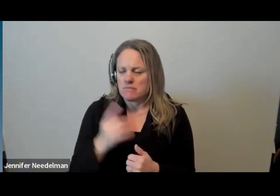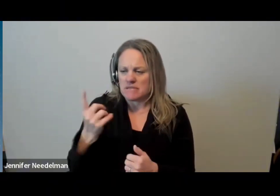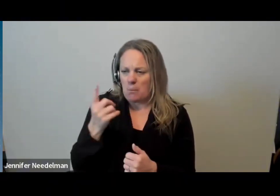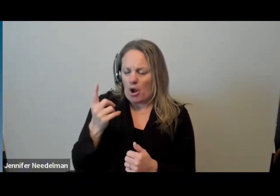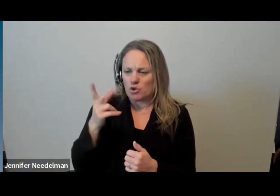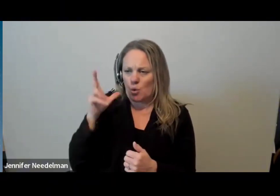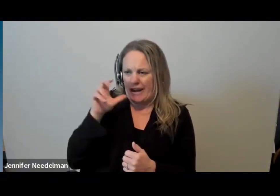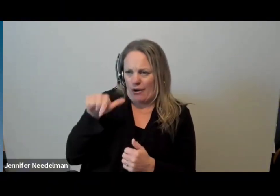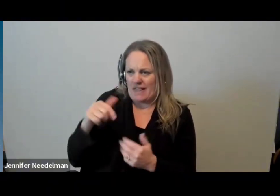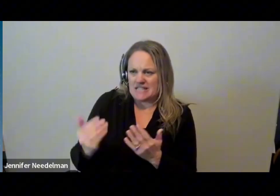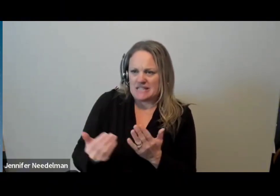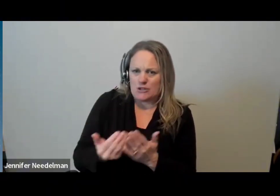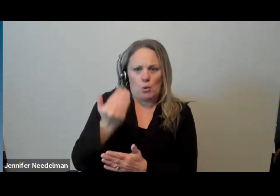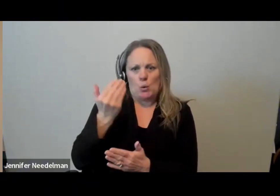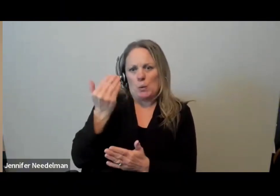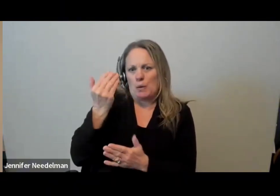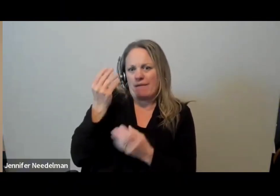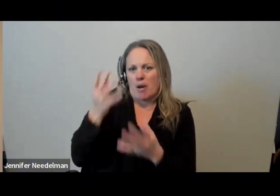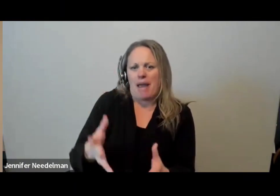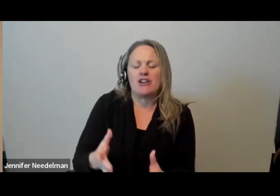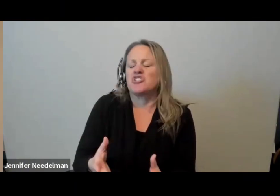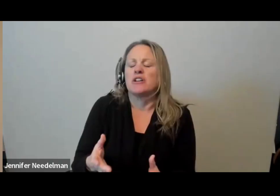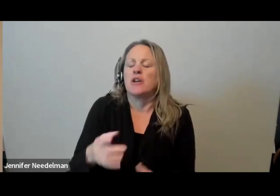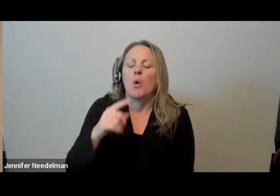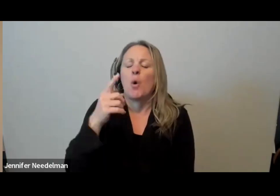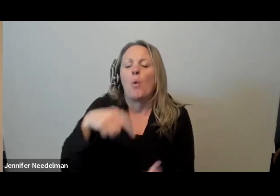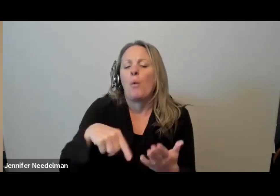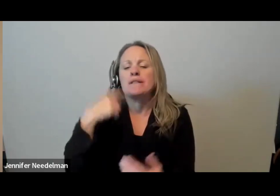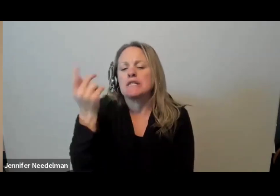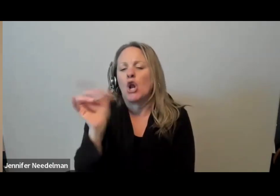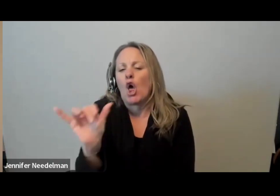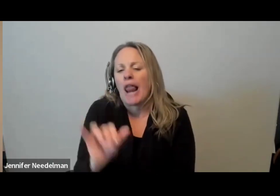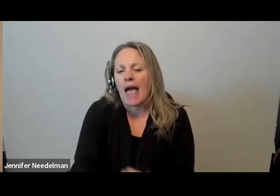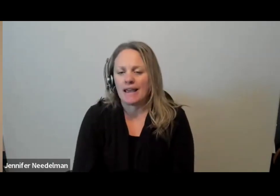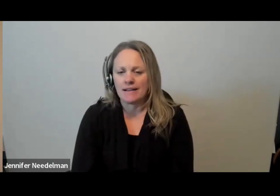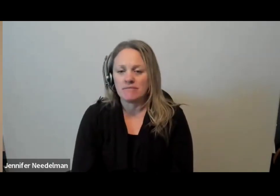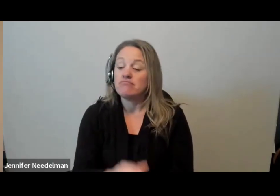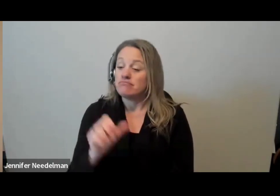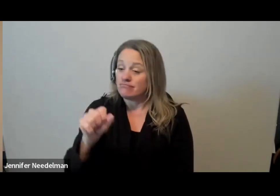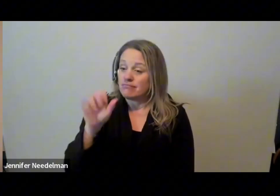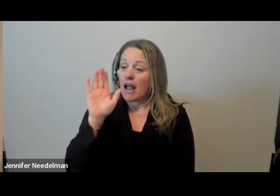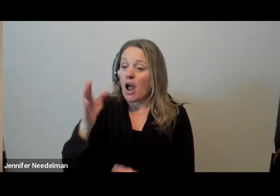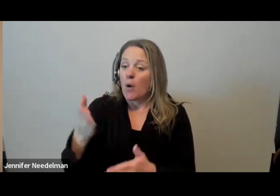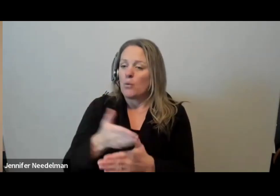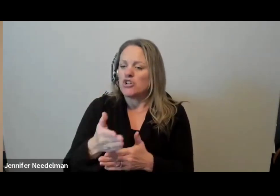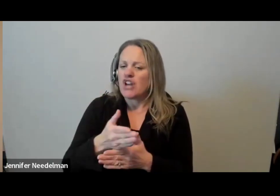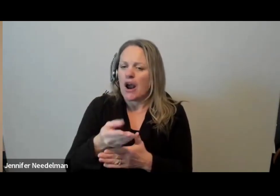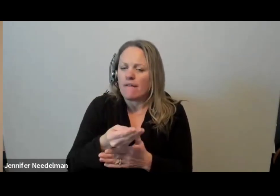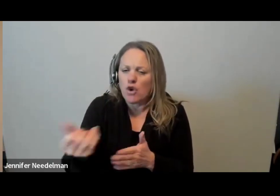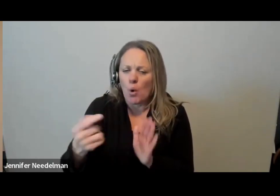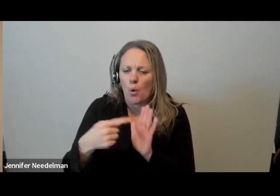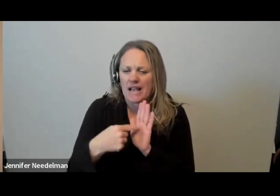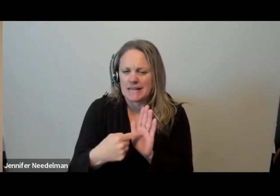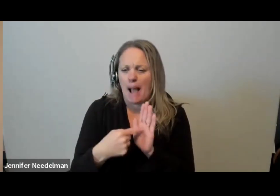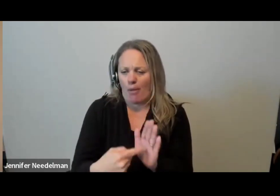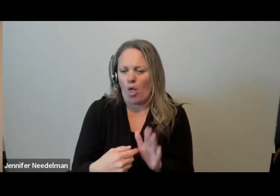gaming for the first time? Yeah, I'll, I'll, I'll share a few types of examples in outside of games